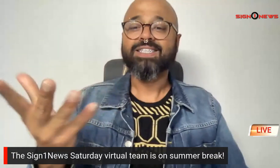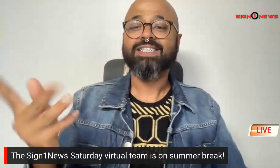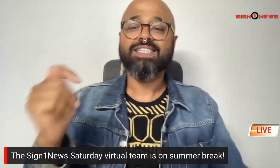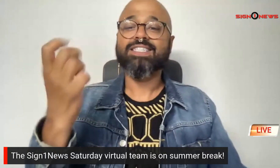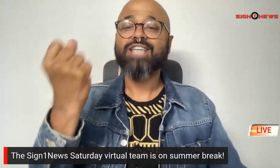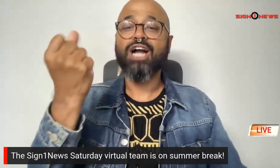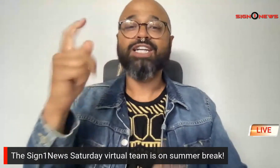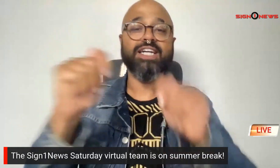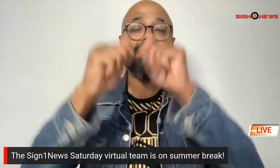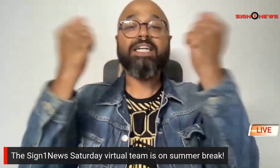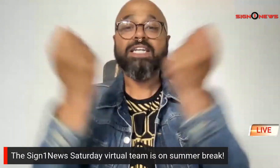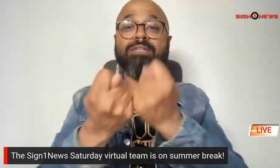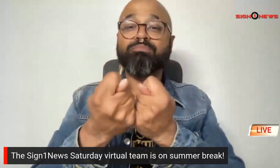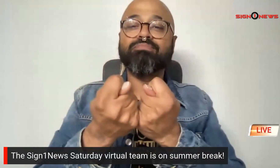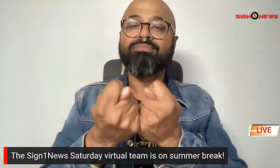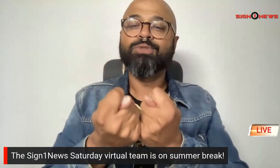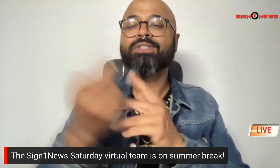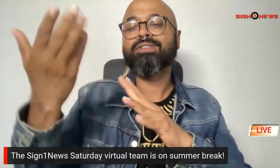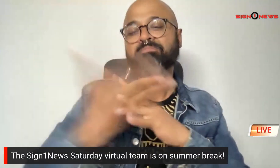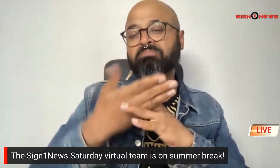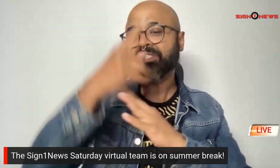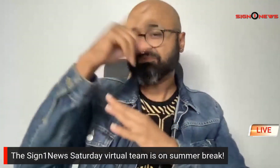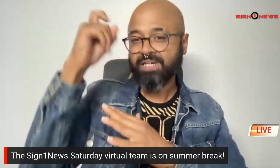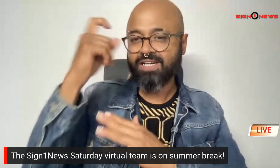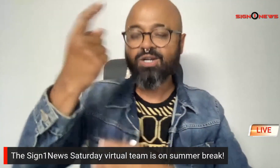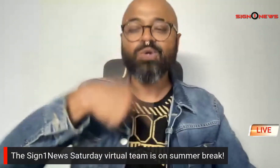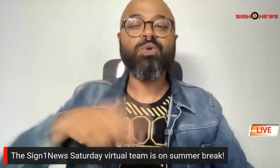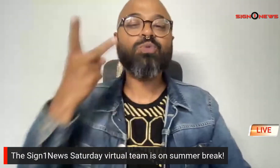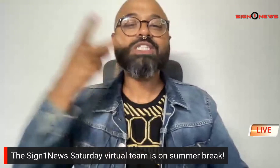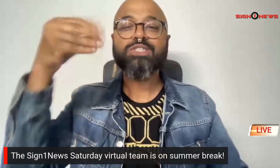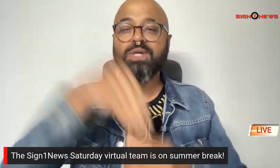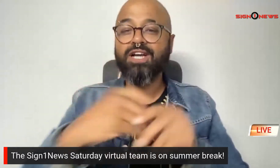Saturday virtual show team is taking a break for the summer will see you again in the fall